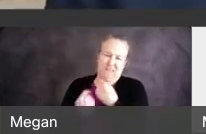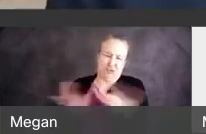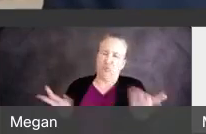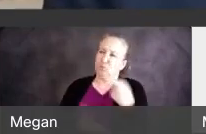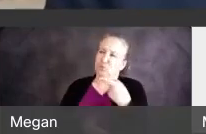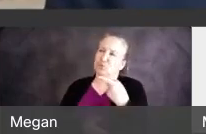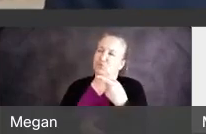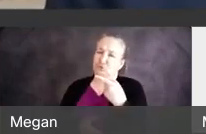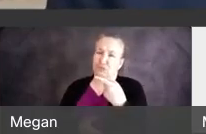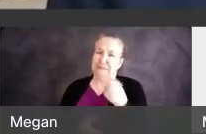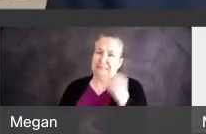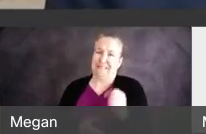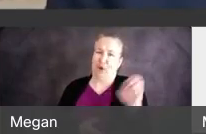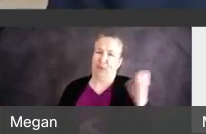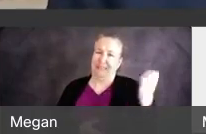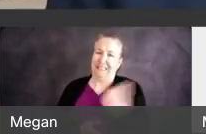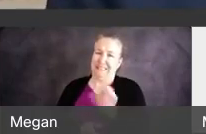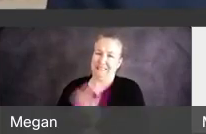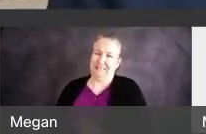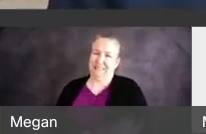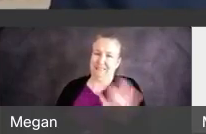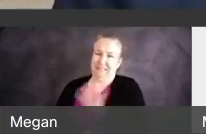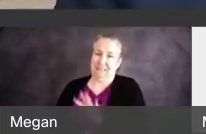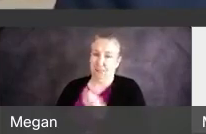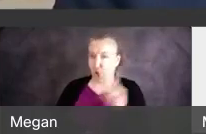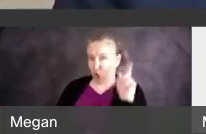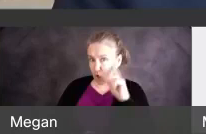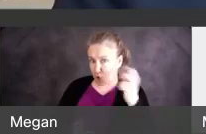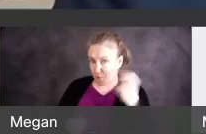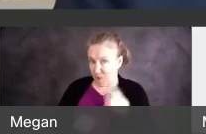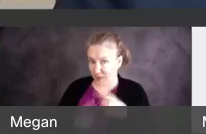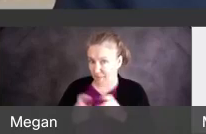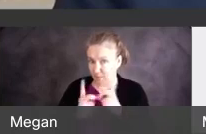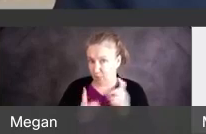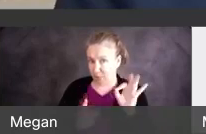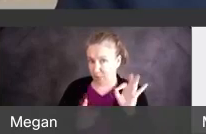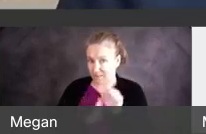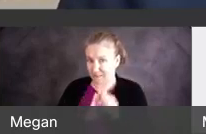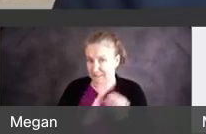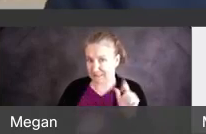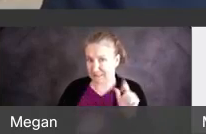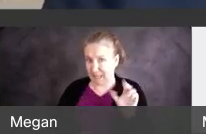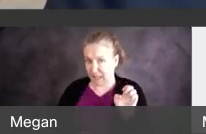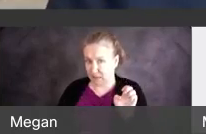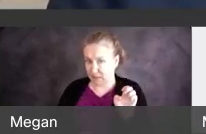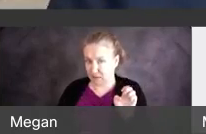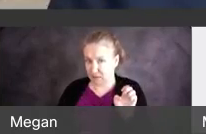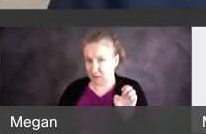in the Southeast region, have you heard anything from the Department of [Health] regarding the